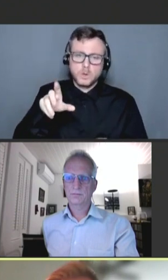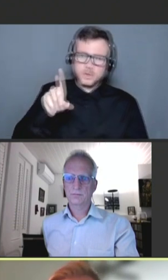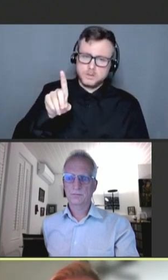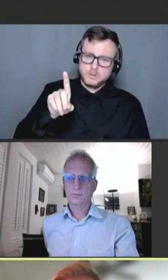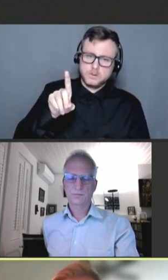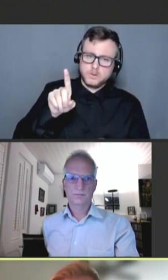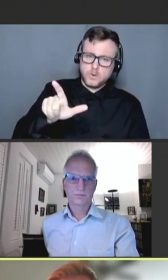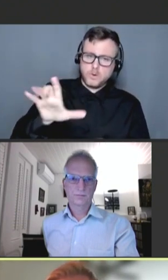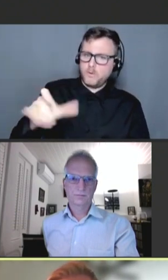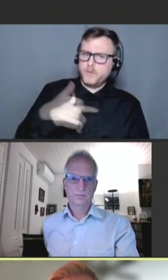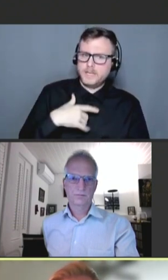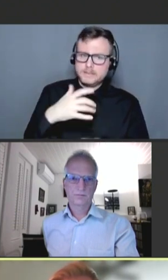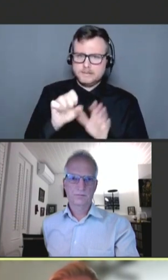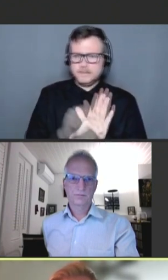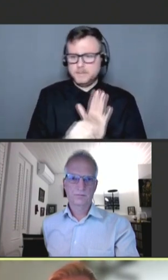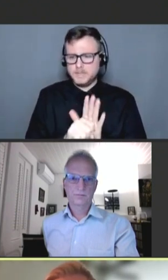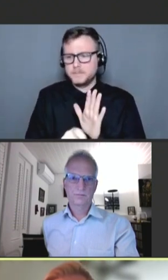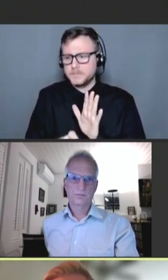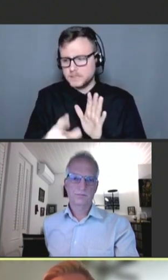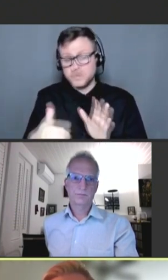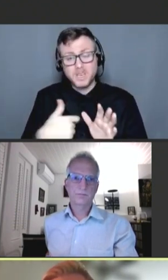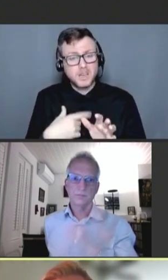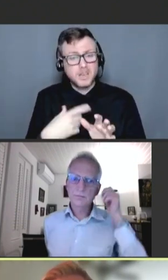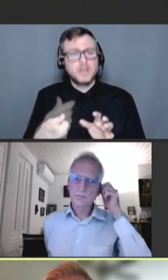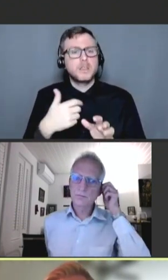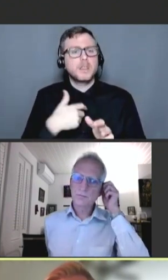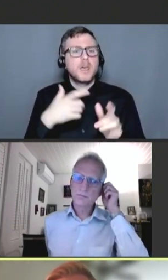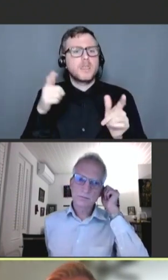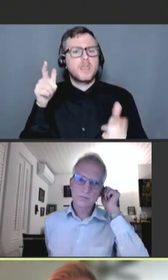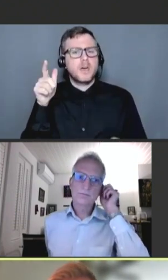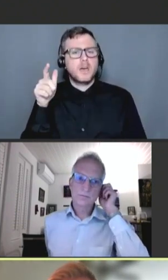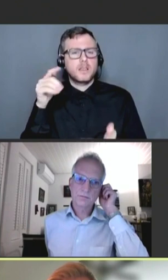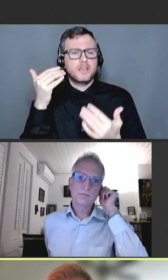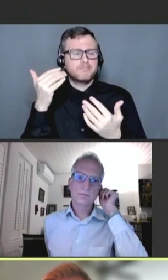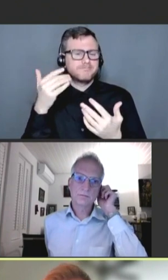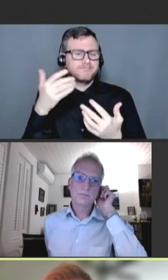you know, the small-number studies and, really, the lack of control over confounders and even if